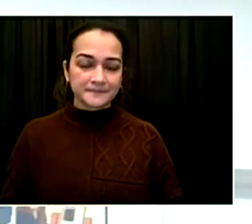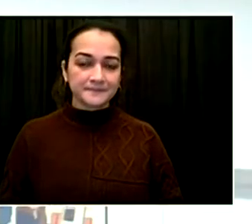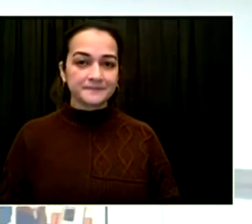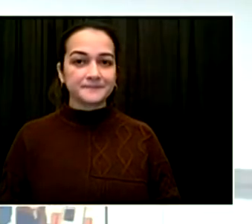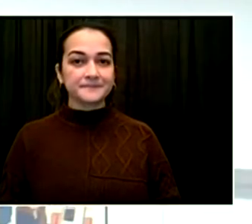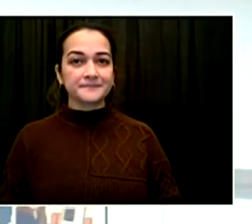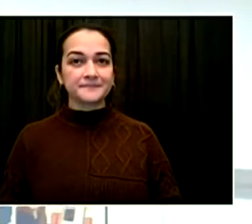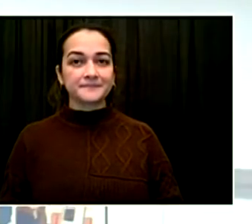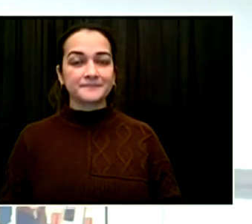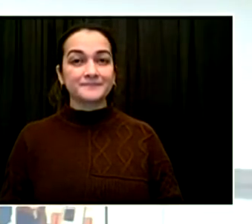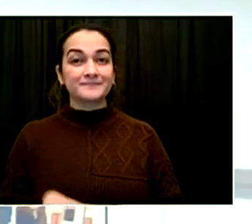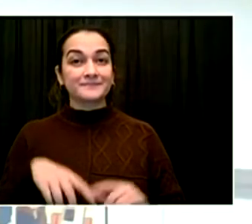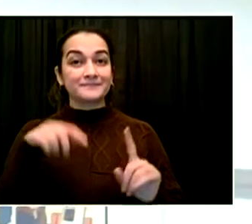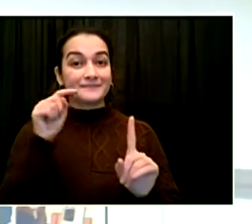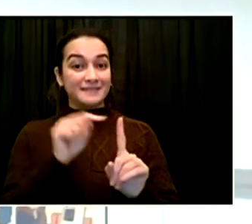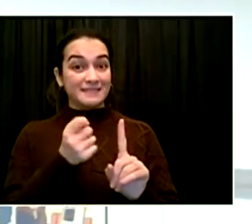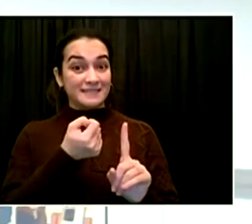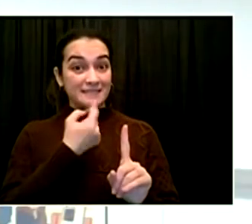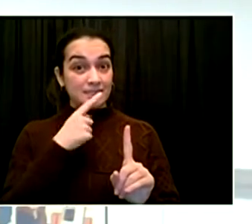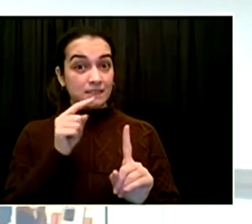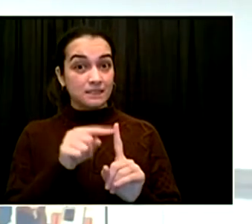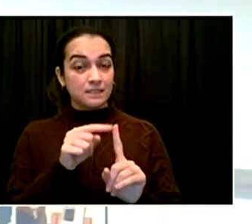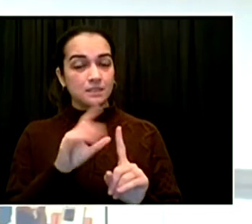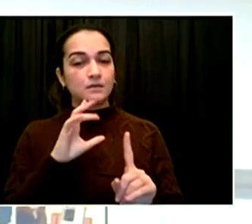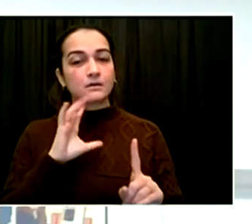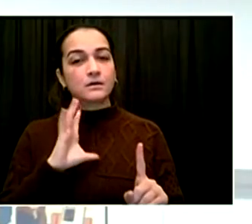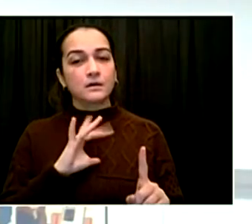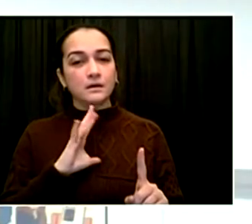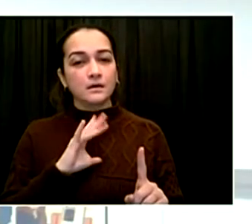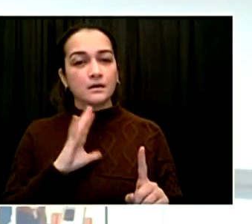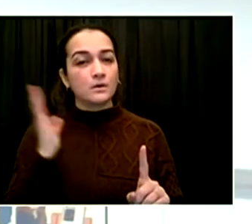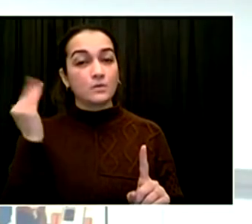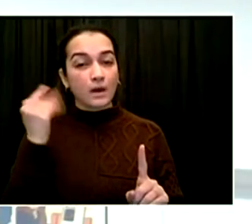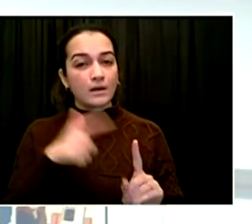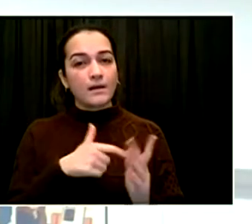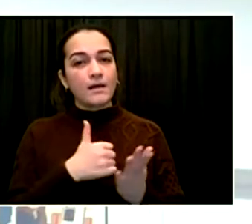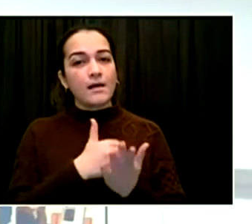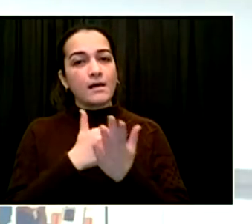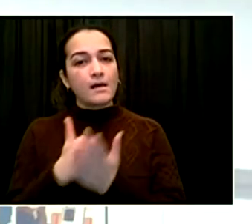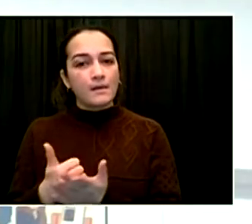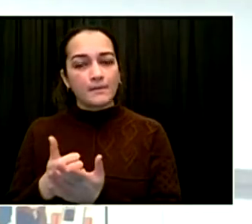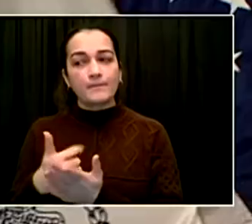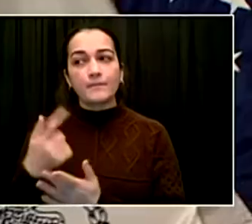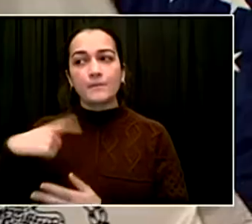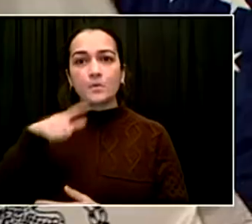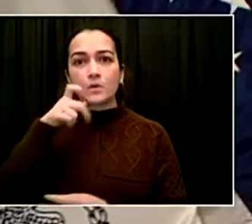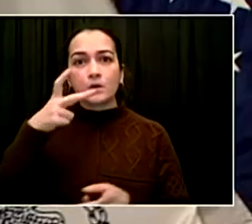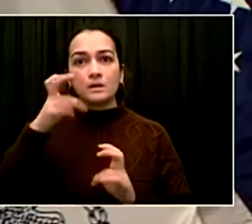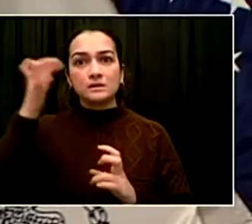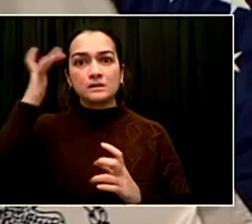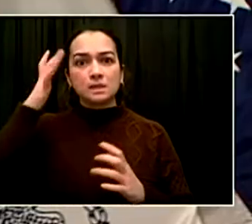YORK CITY SO THAT WE CAN GET IT TO HELP PREVENT THE SEVERE OUTCOMES THAT WE CARE THE MOST ABOUT.